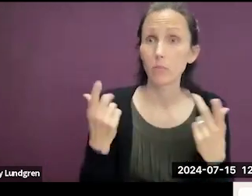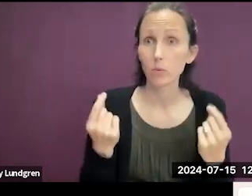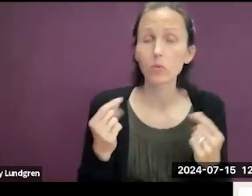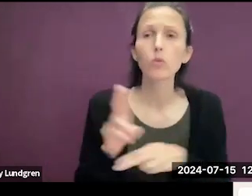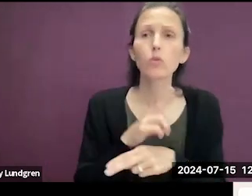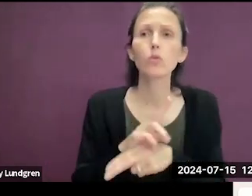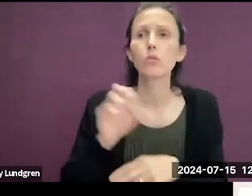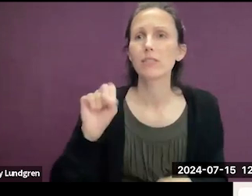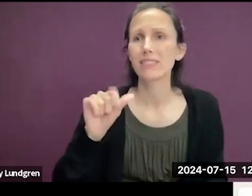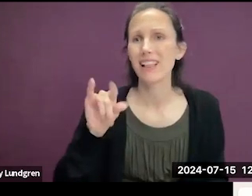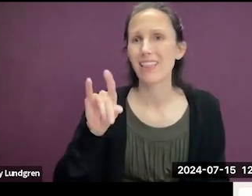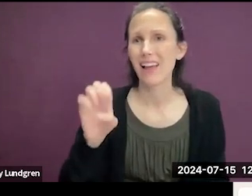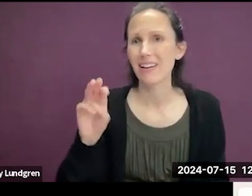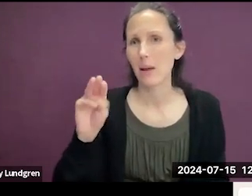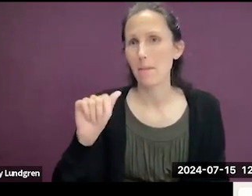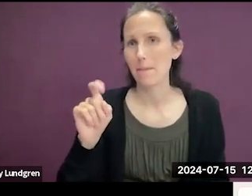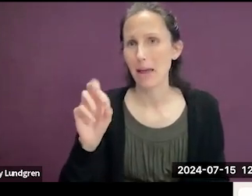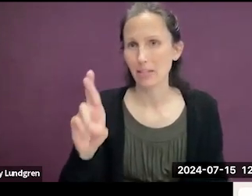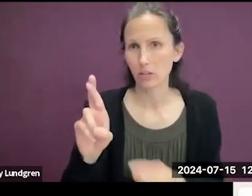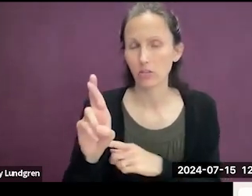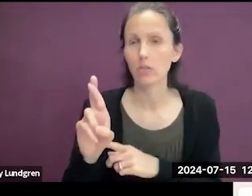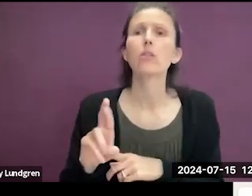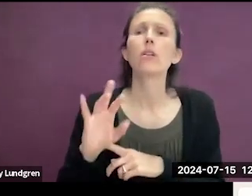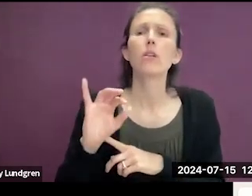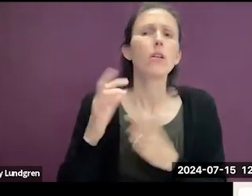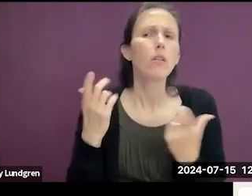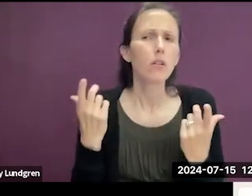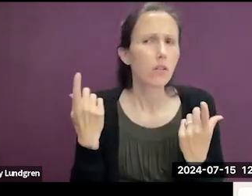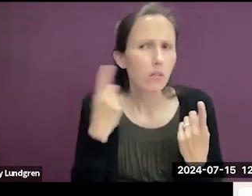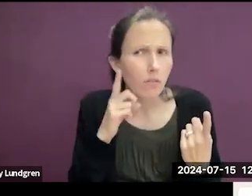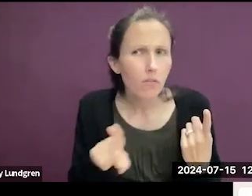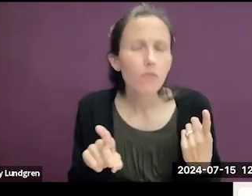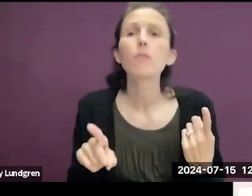to make an adjustment on a single slide, which could be for our font size,